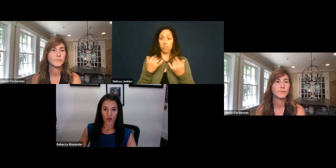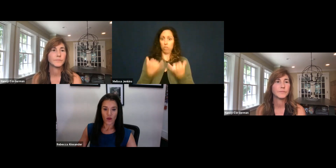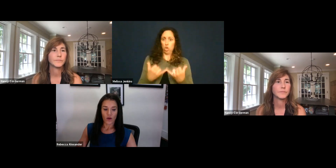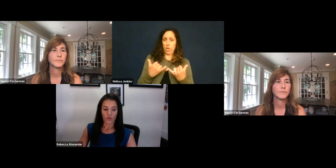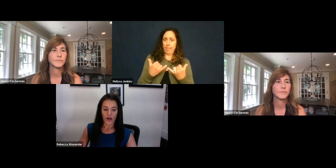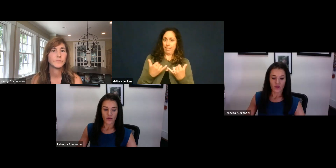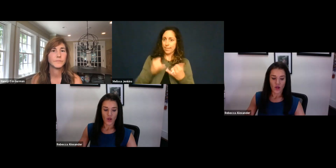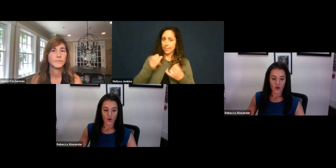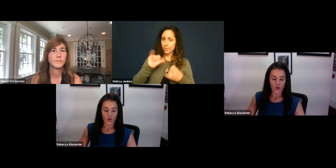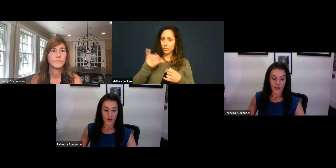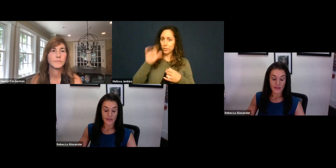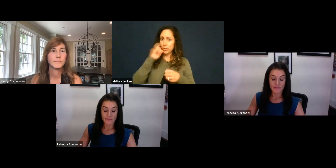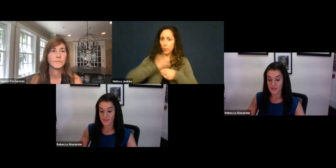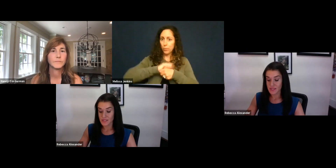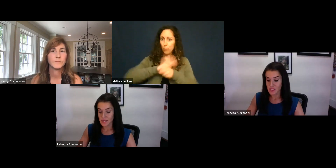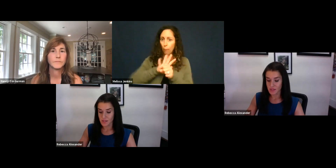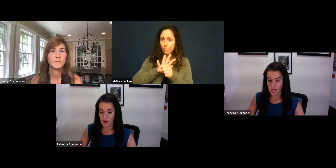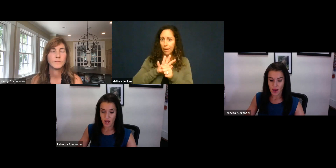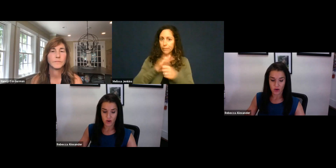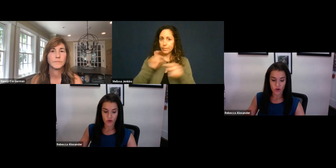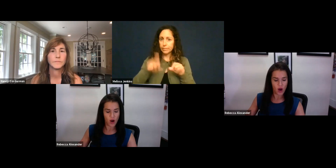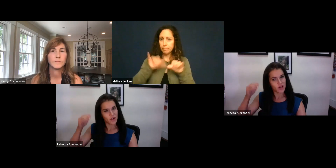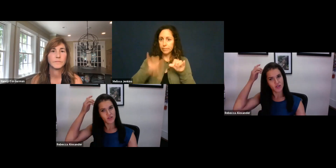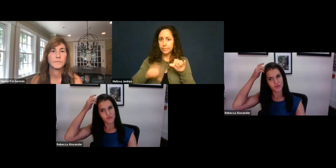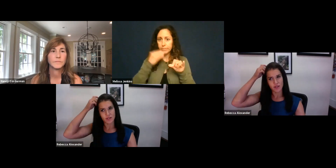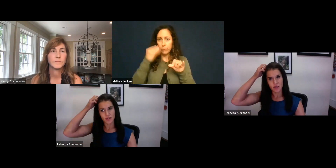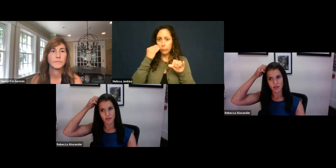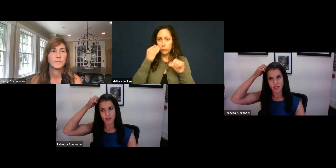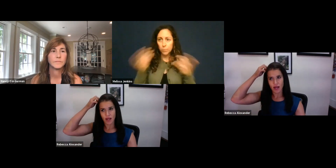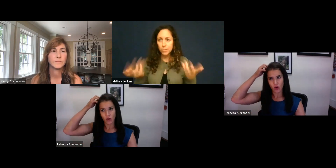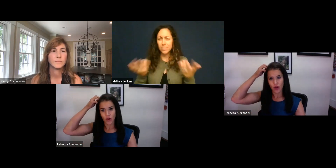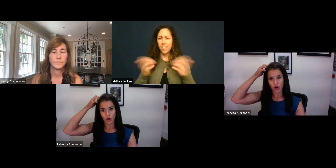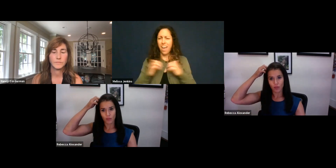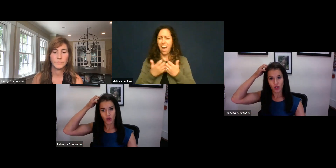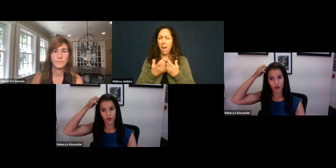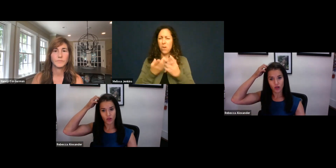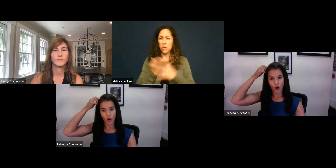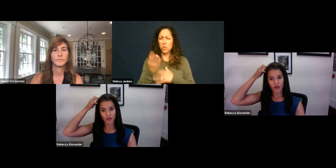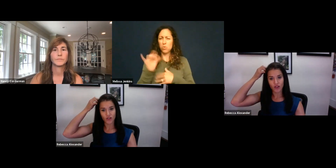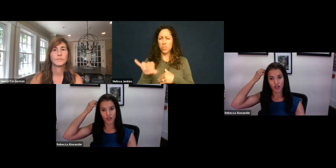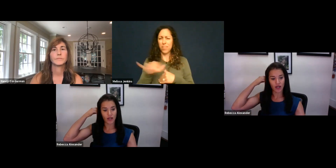Right. So listen, I don't know how much of this is a psychotherapeutic question.